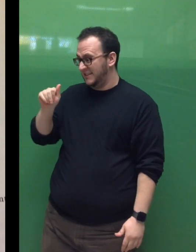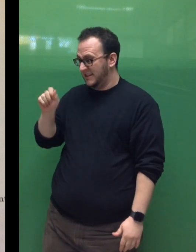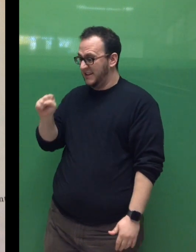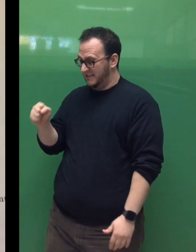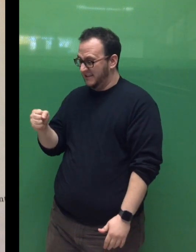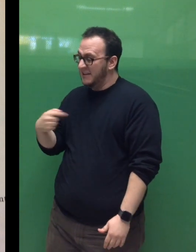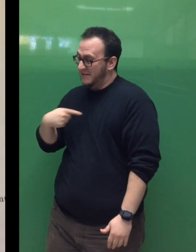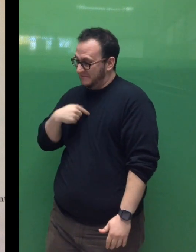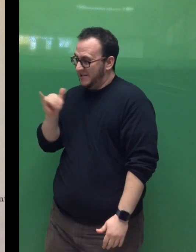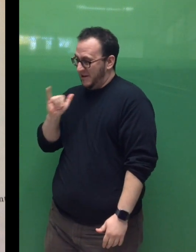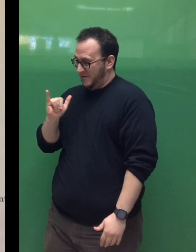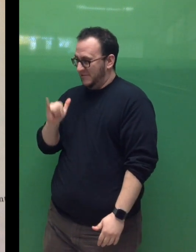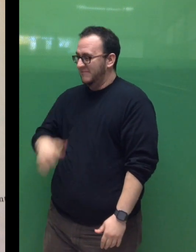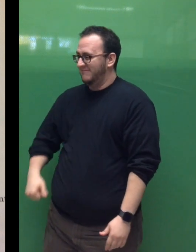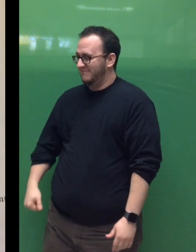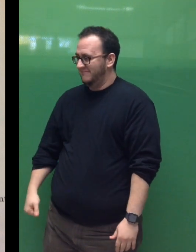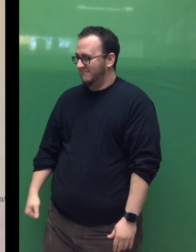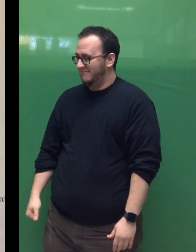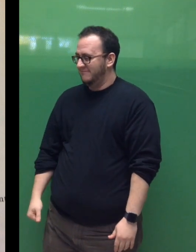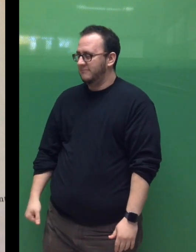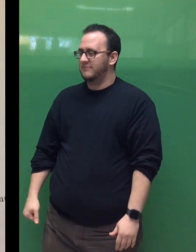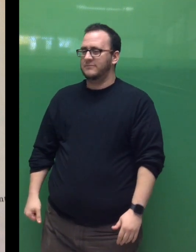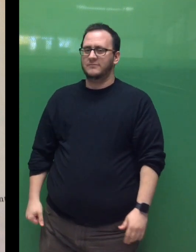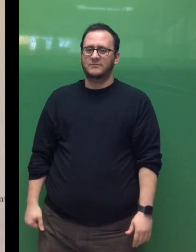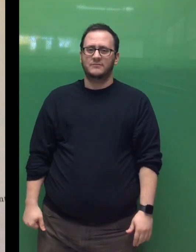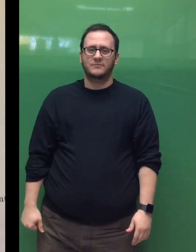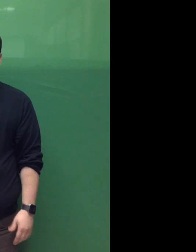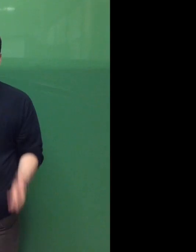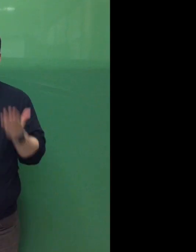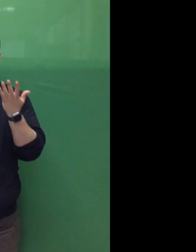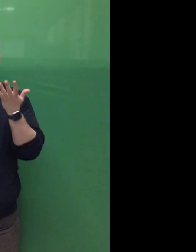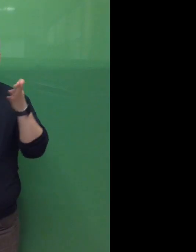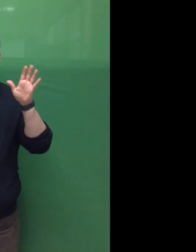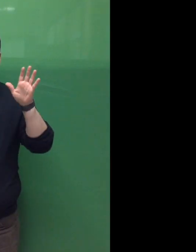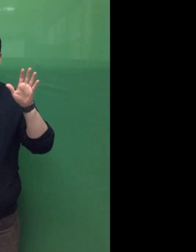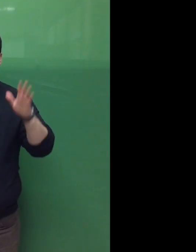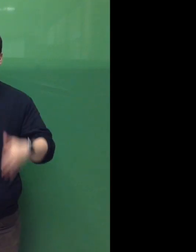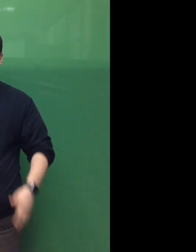"Me too!" said Lisa, and gave him a big hug. The End